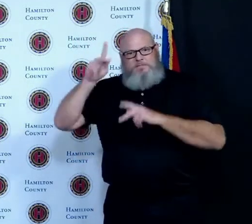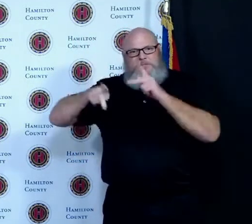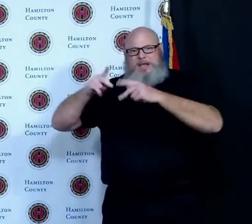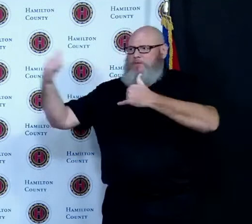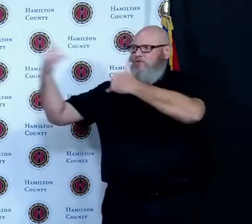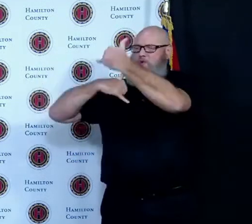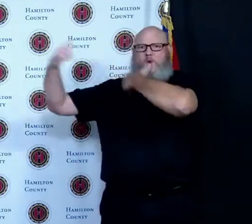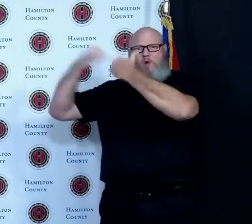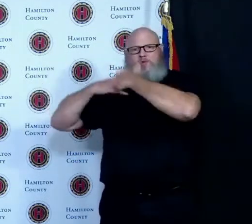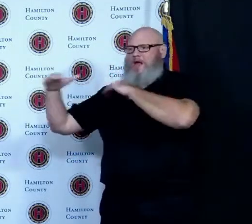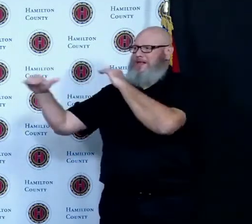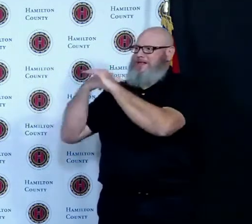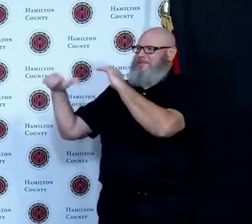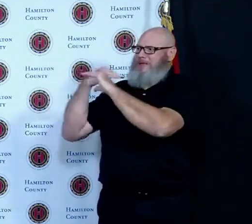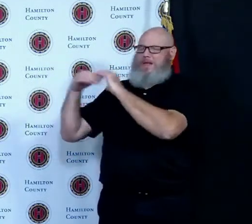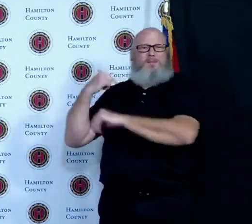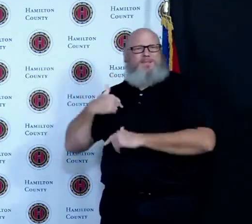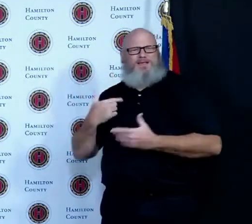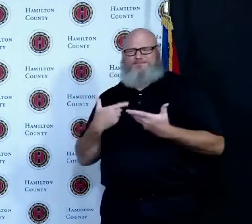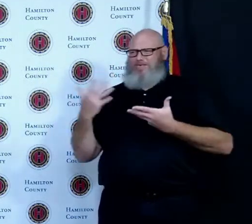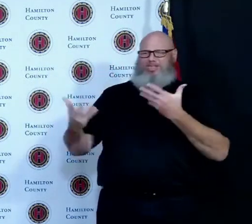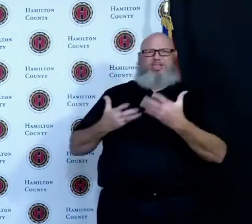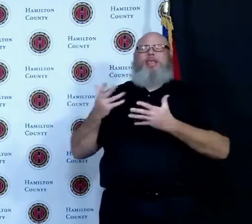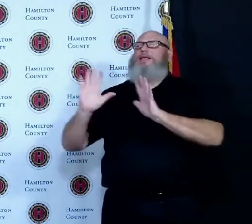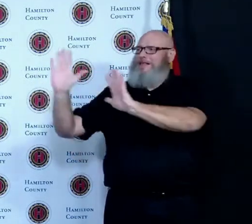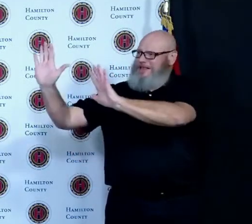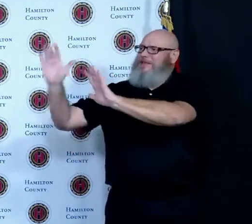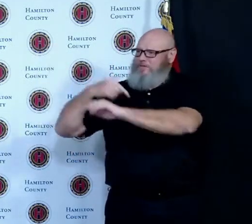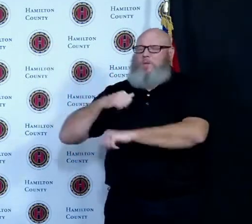they're wondering when they can get the the vaccine get themselves vaccinated